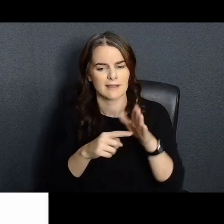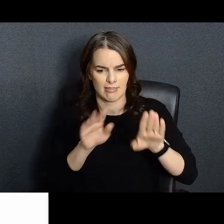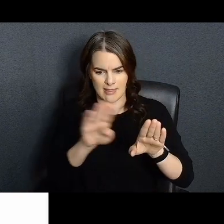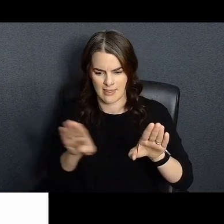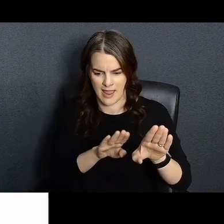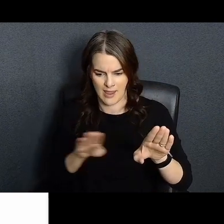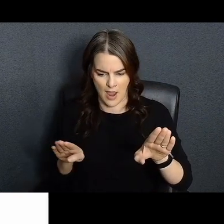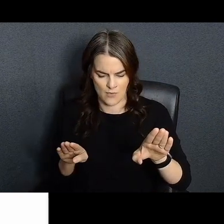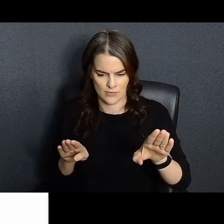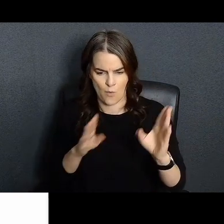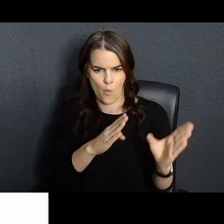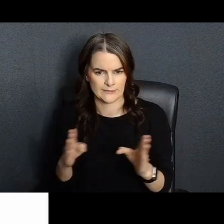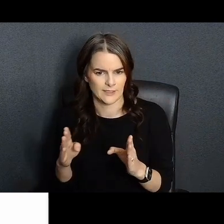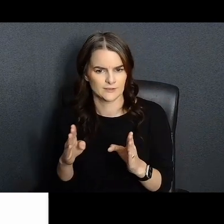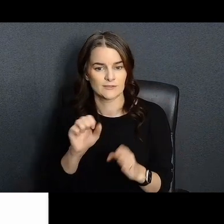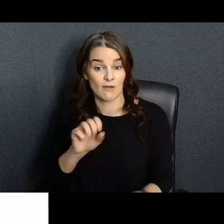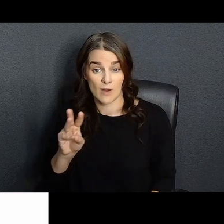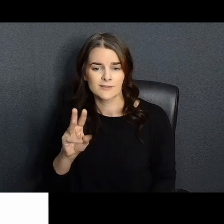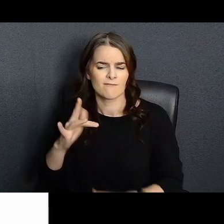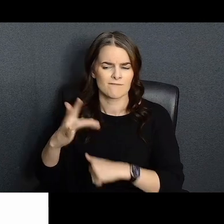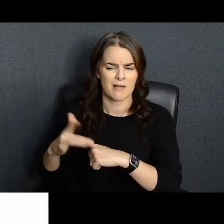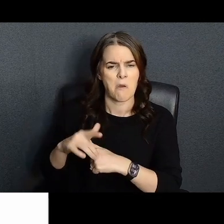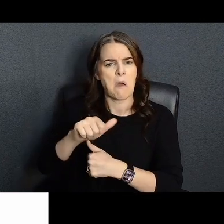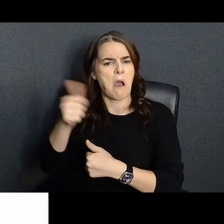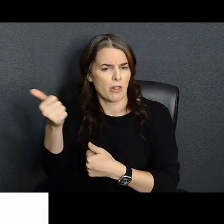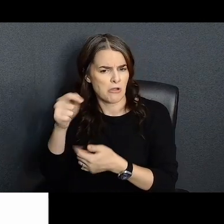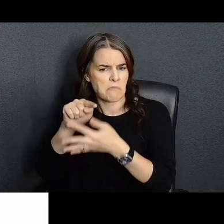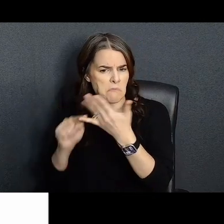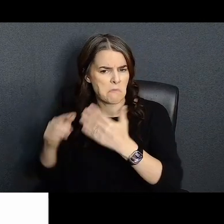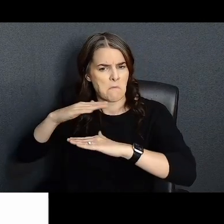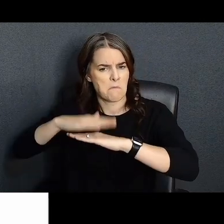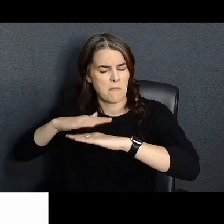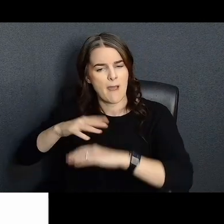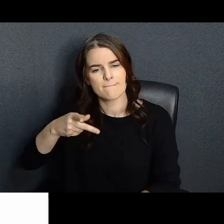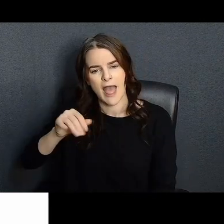is also available on other platforms and devices as well.